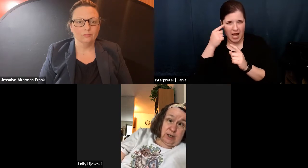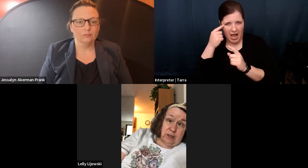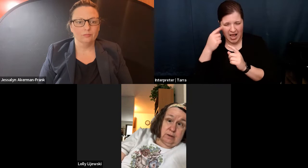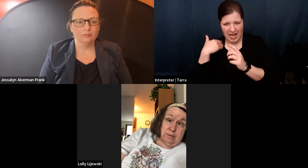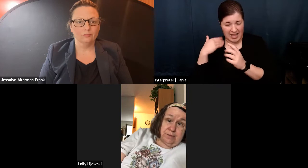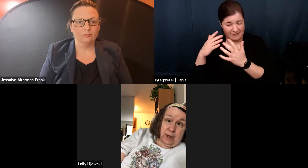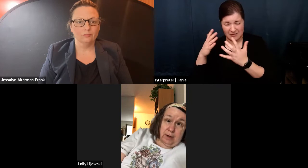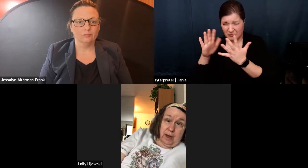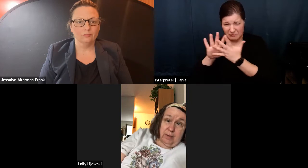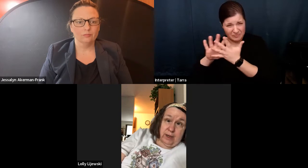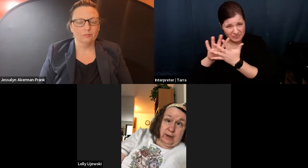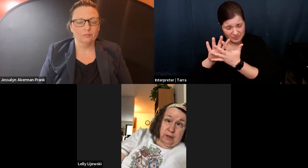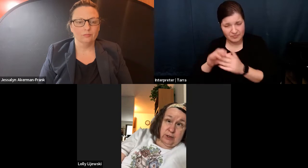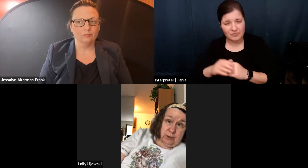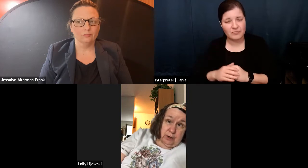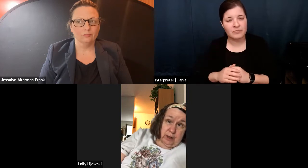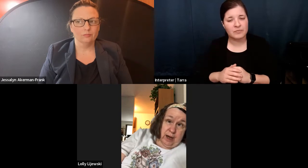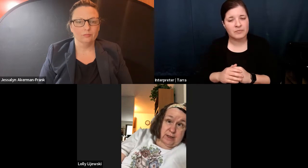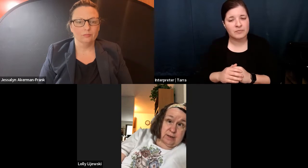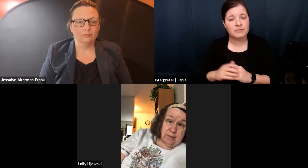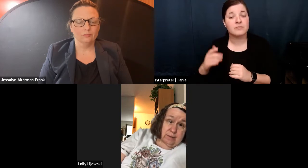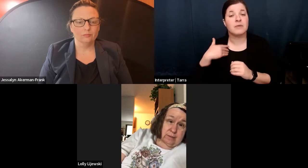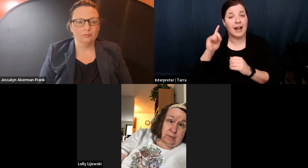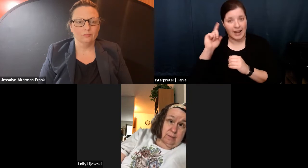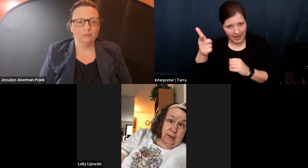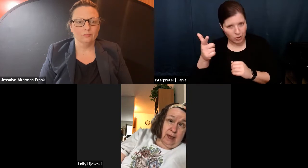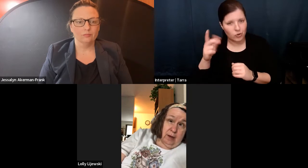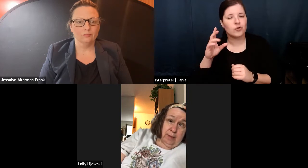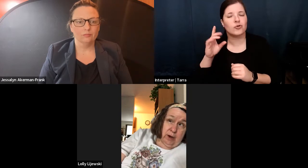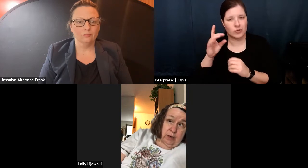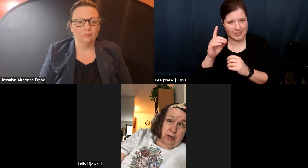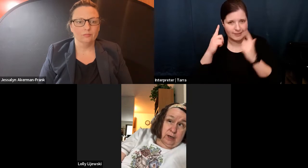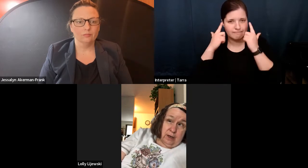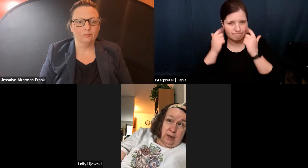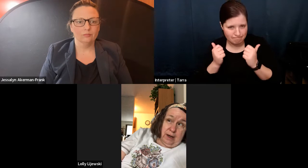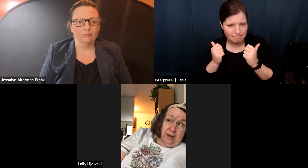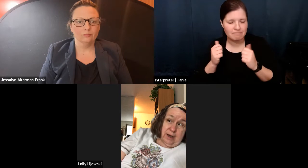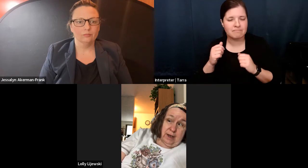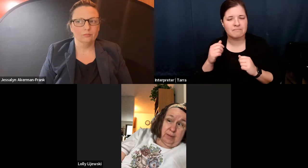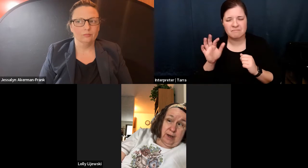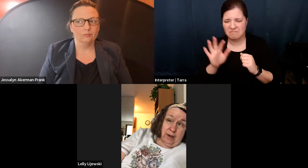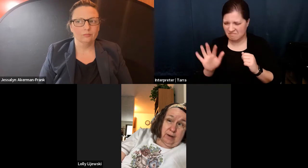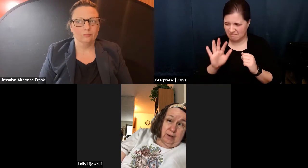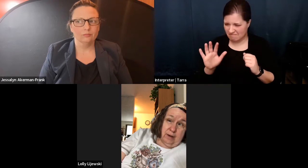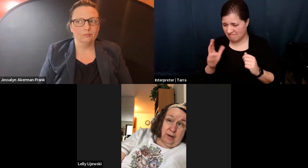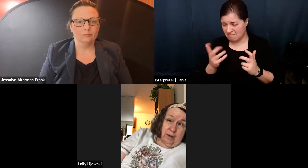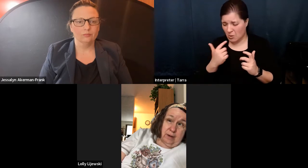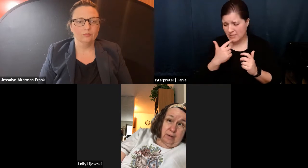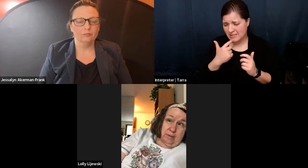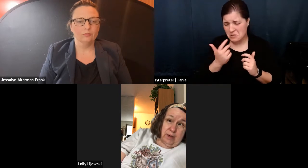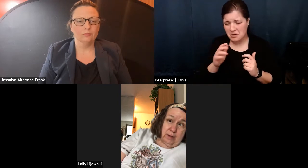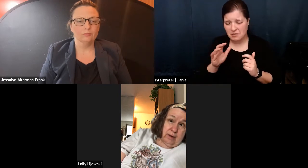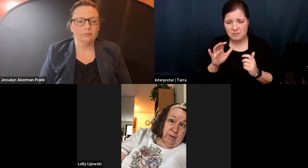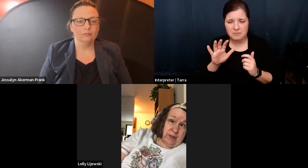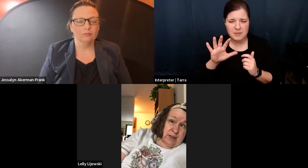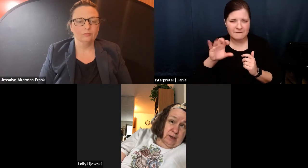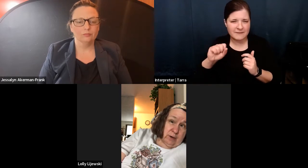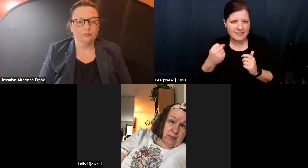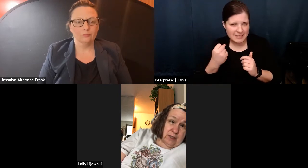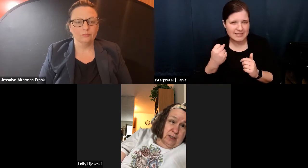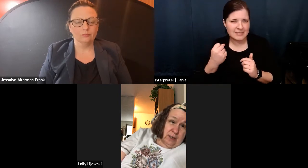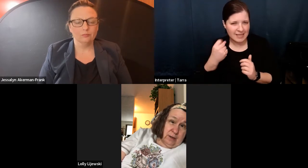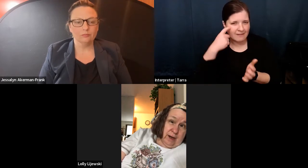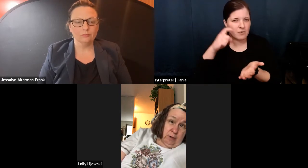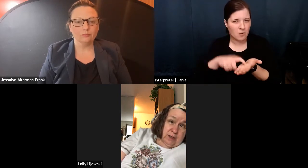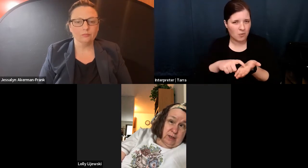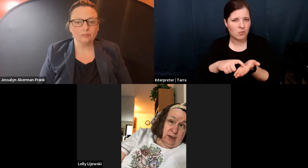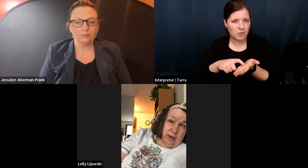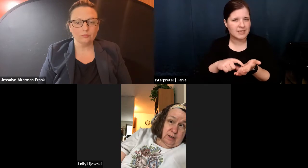And then light perception in the other eye.